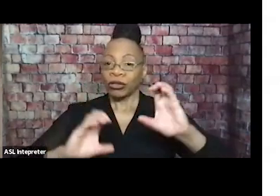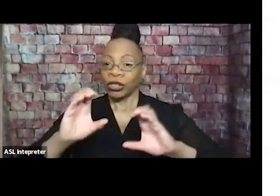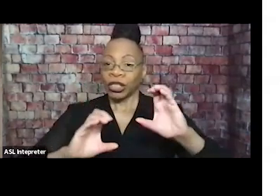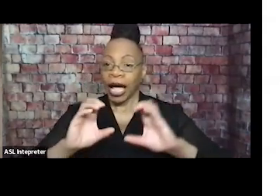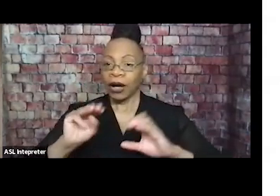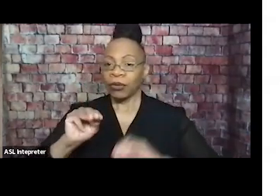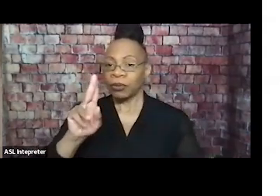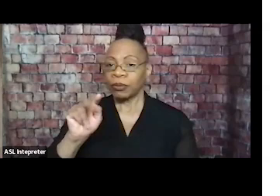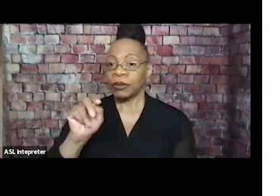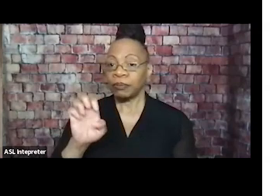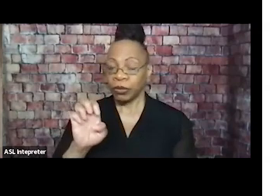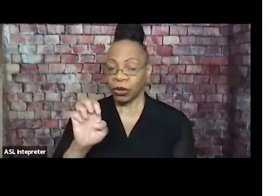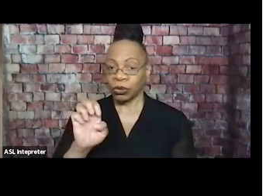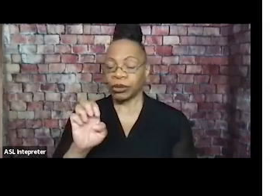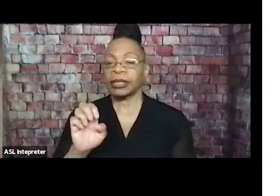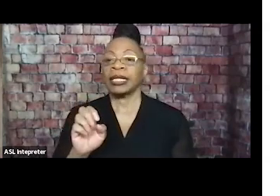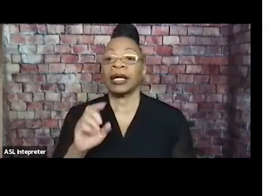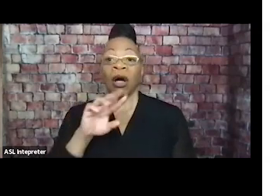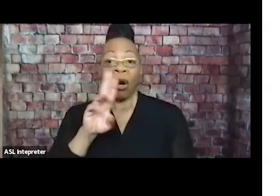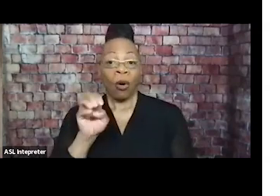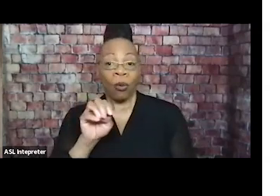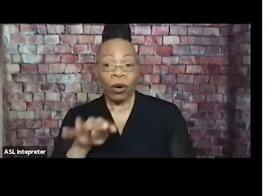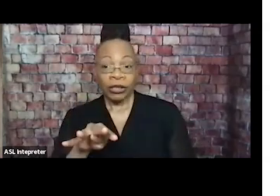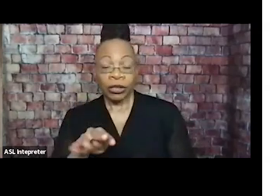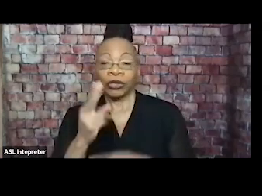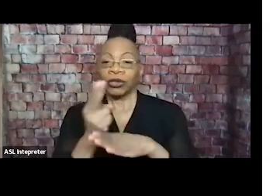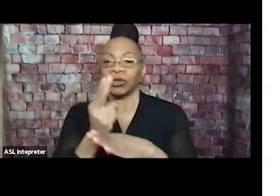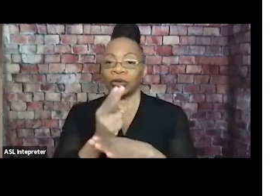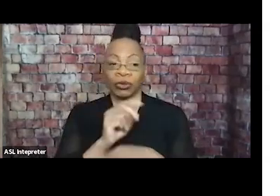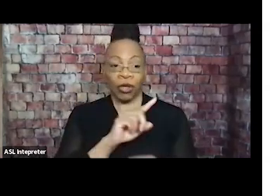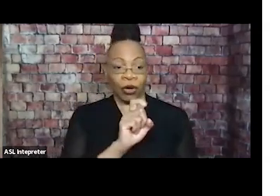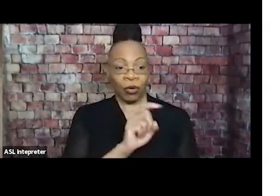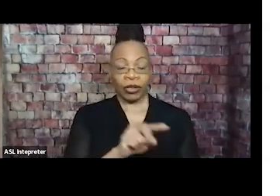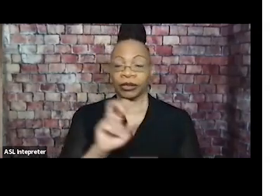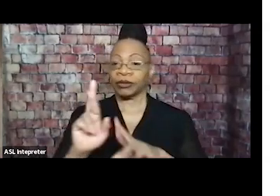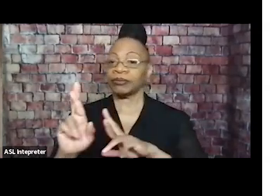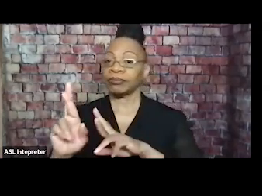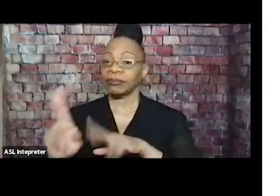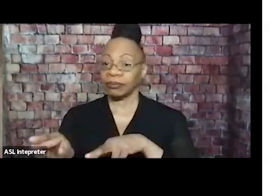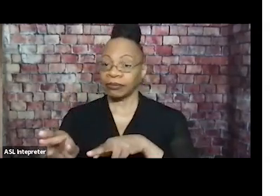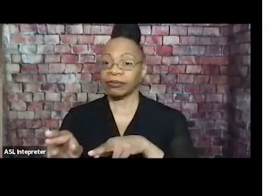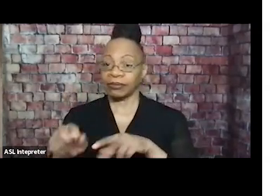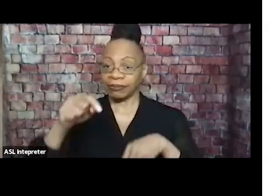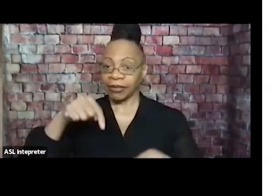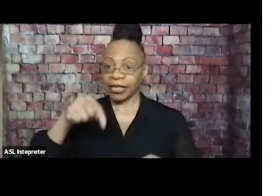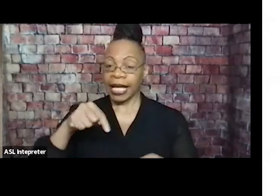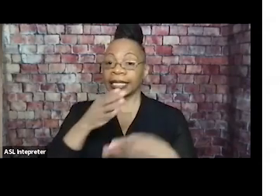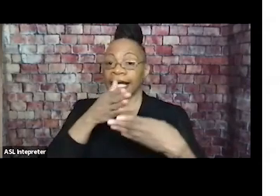Questions, you'll be able to ask questions using the Q&A feature and we do have time at the end of the webinar for our general Q&Aresponse.